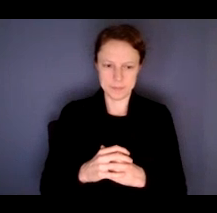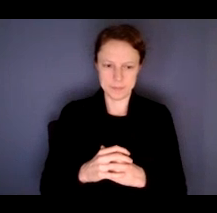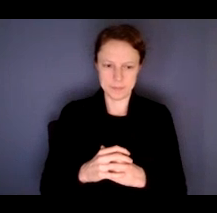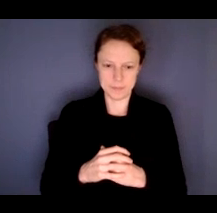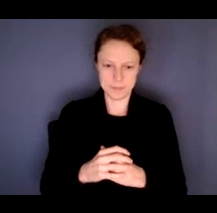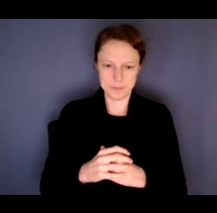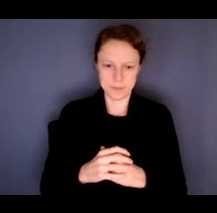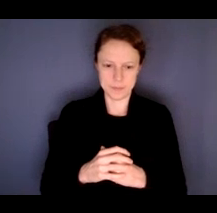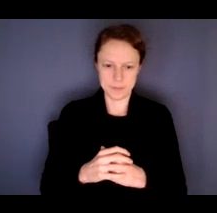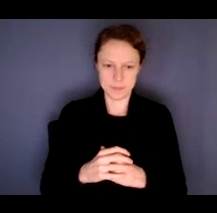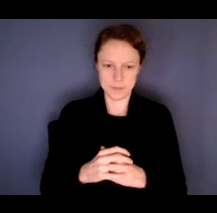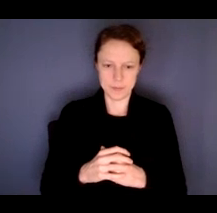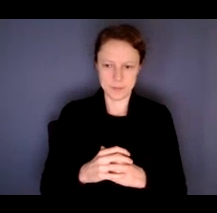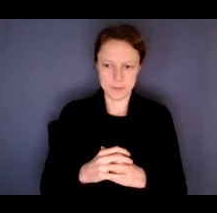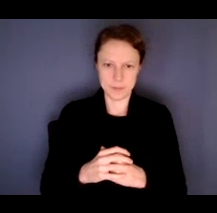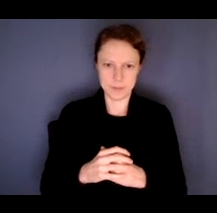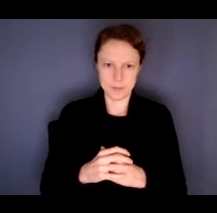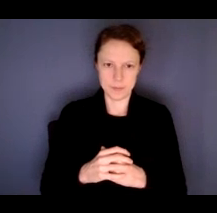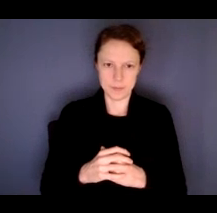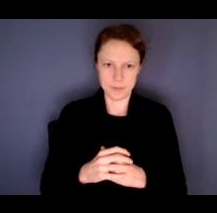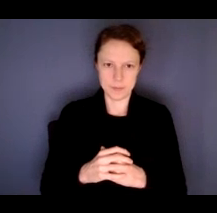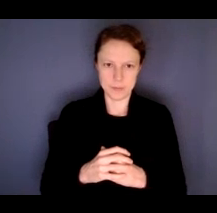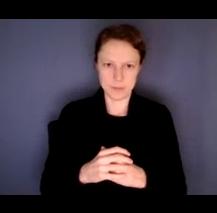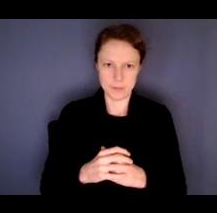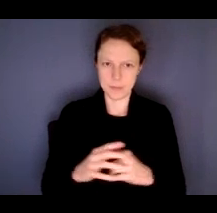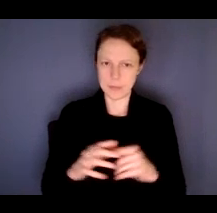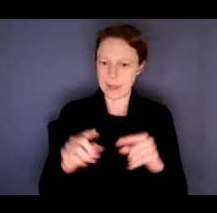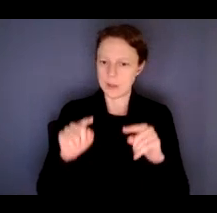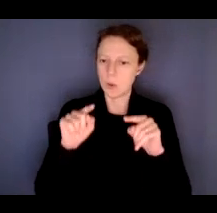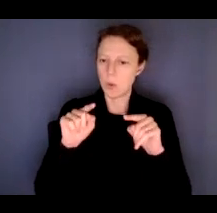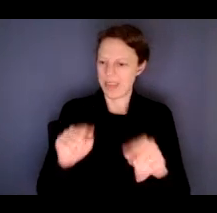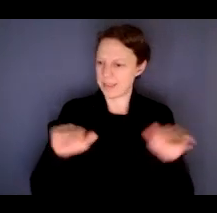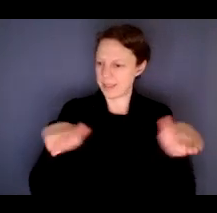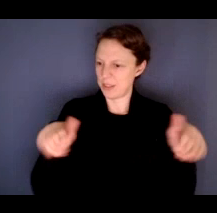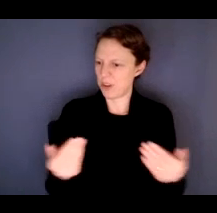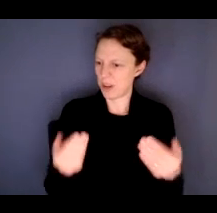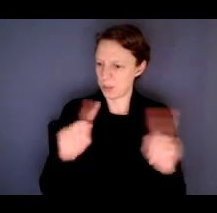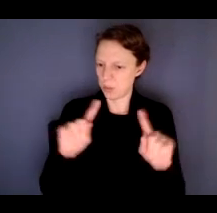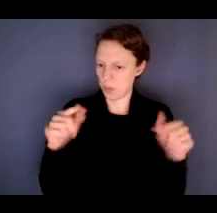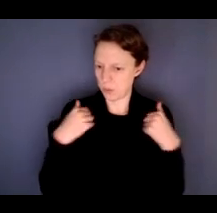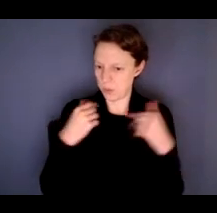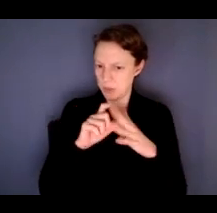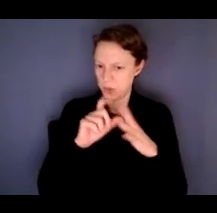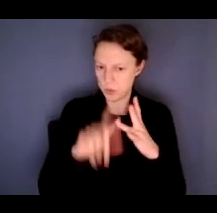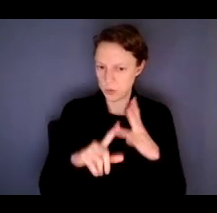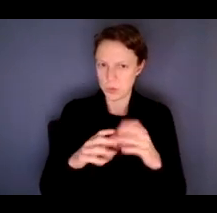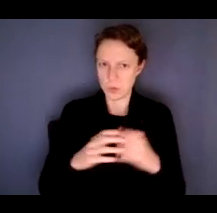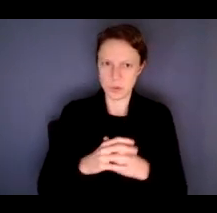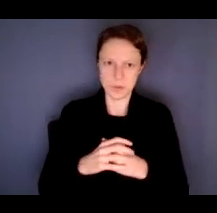raised and elevated to a child safety service or Manager that was talked about before. So that's pretty - that's it as an introduction in terms of what we do. Just touching on the points raised